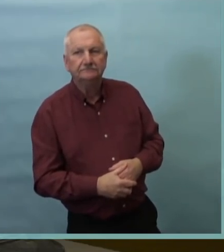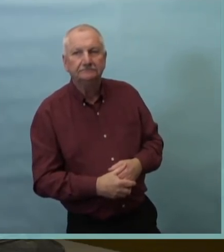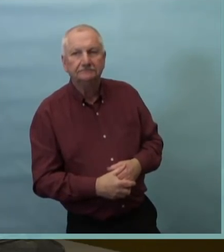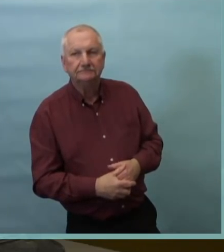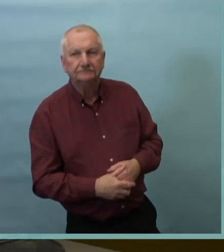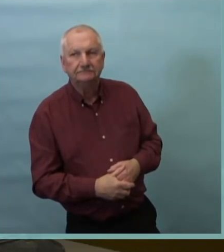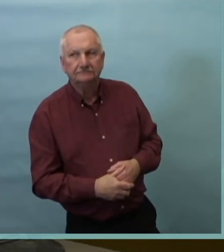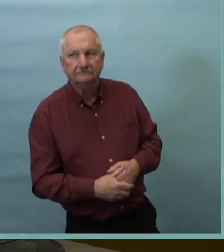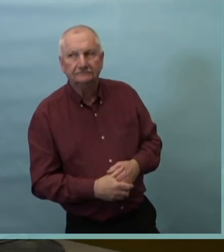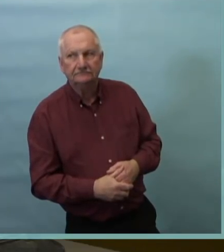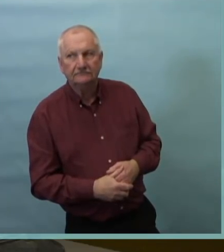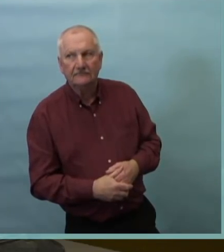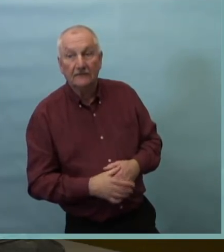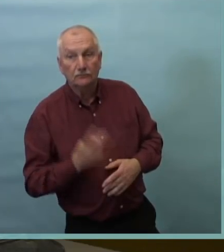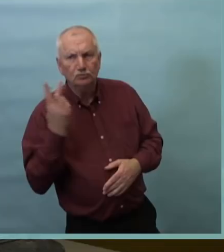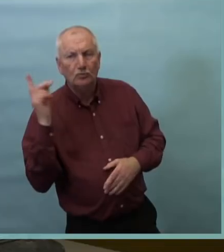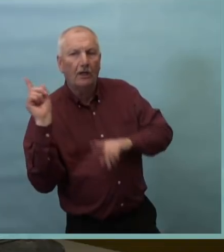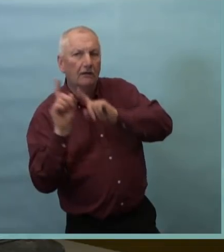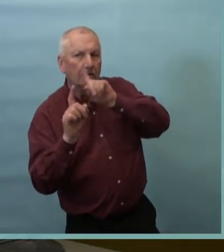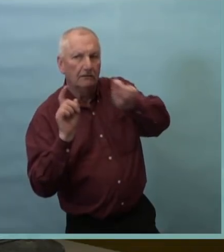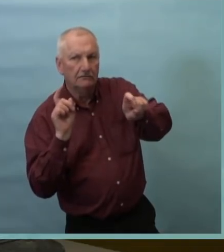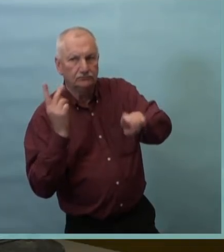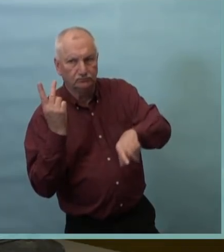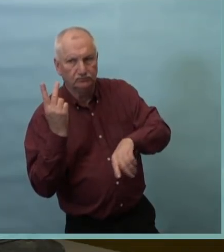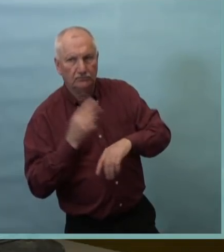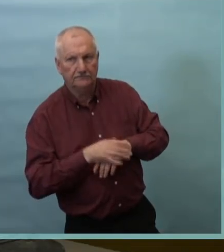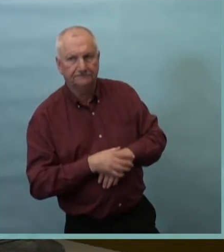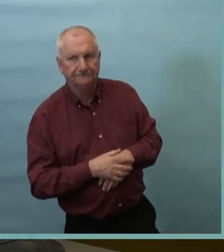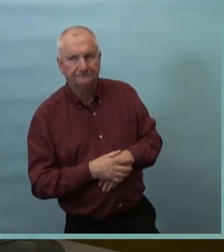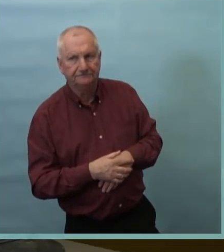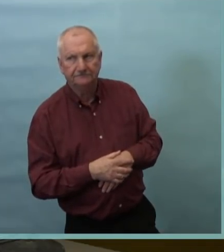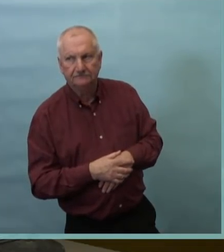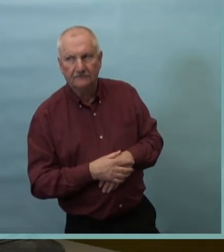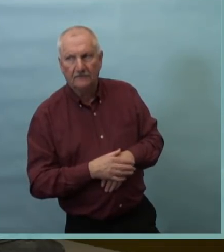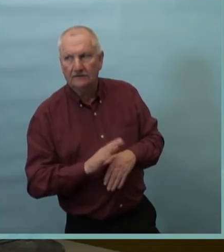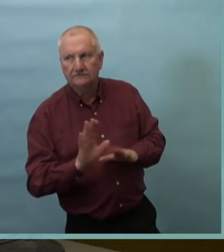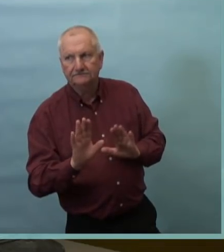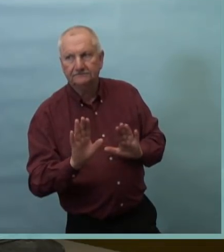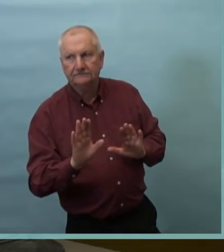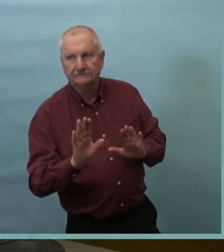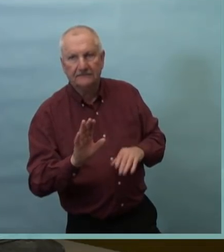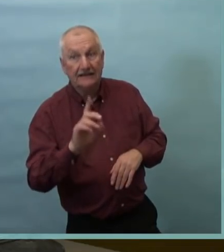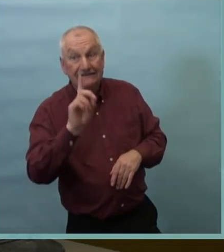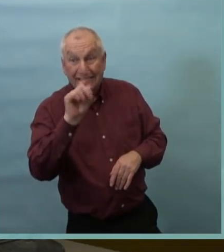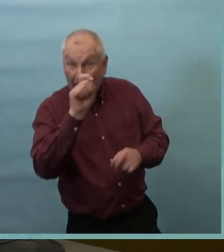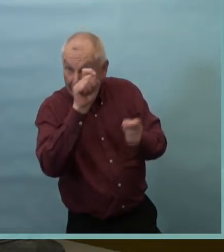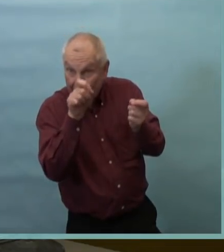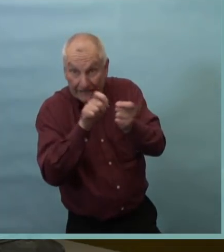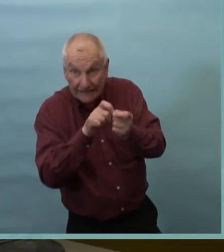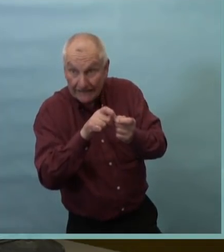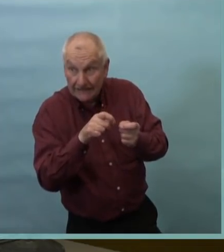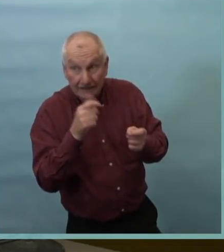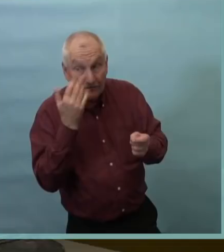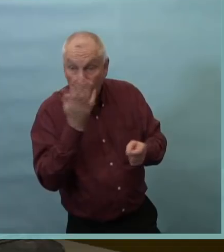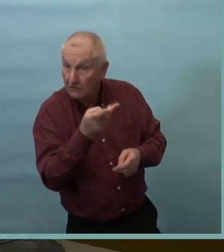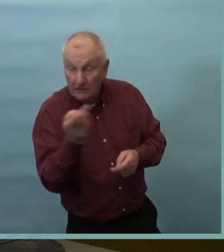later this week when the funds been finalized but maybe you can give people a sense of what takes so long to finalize those plans because I know